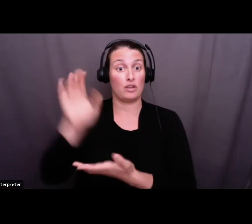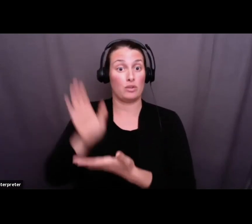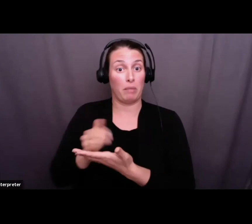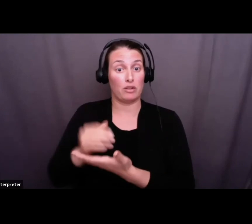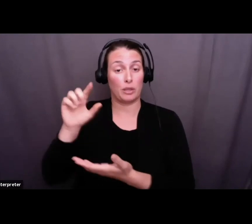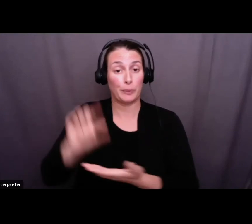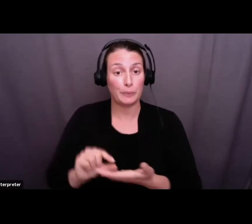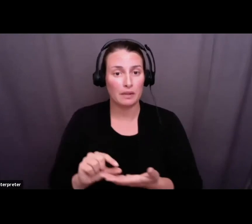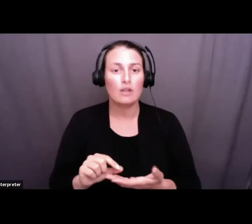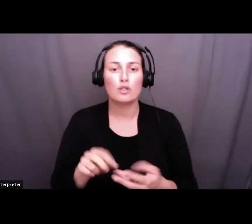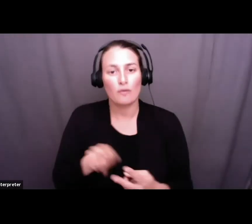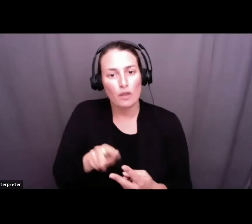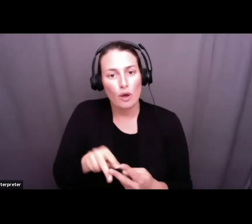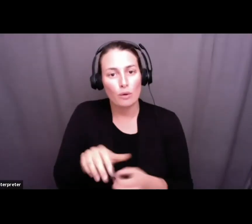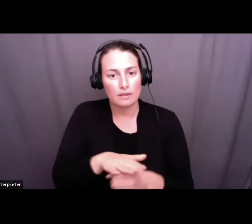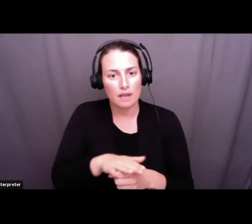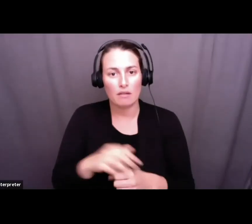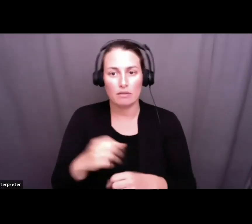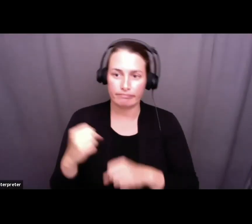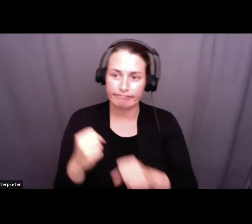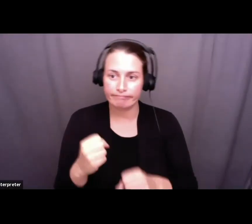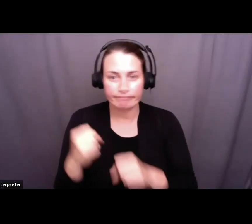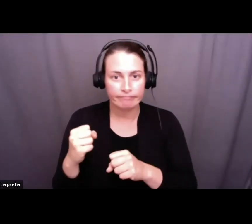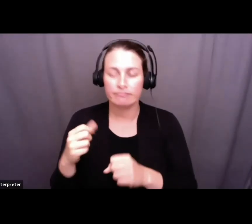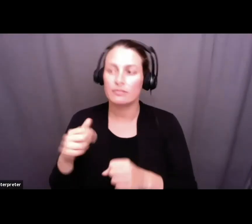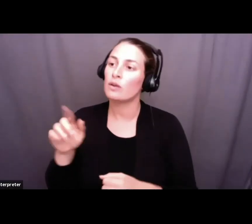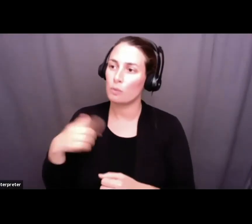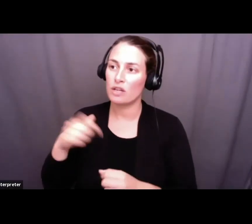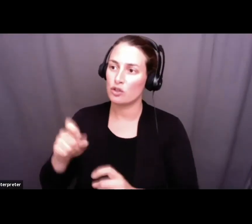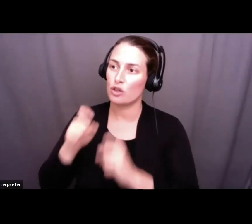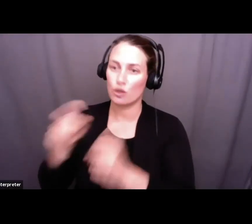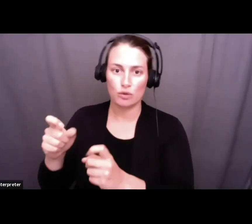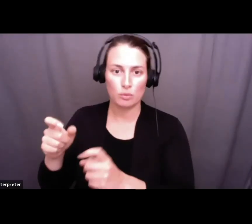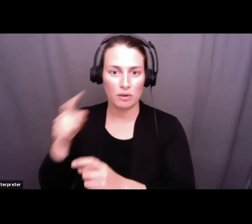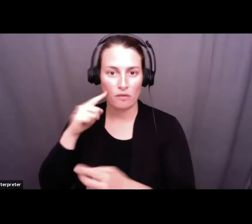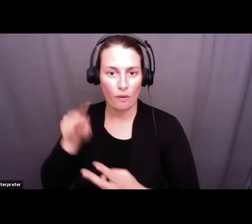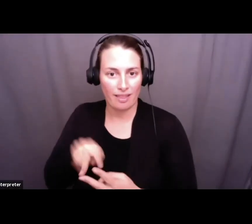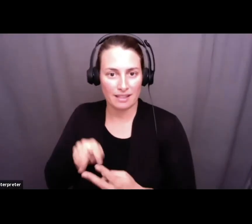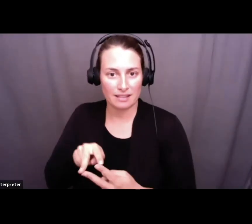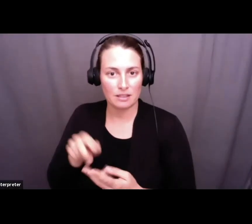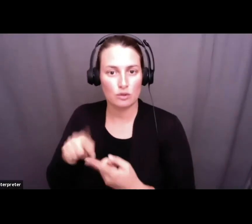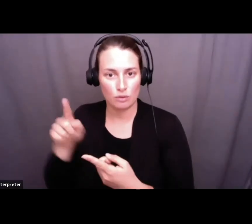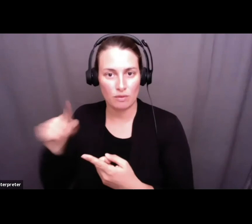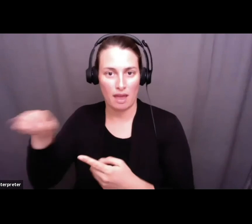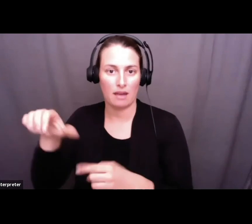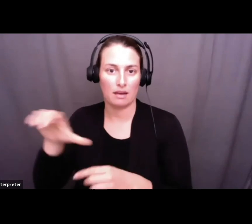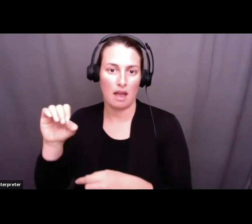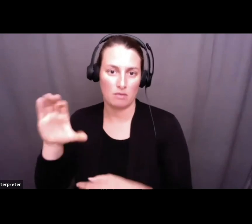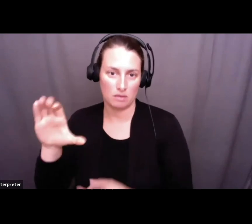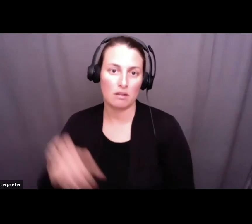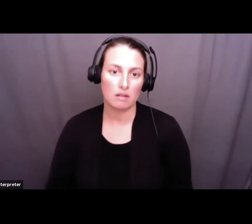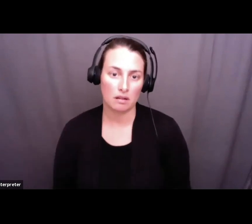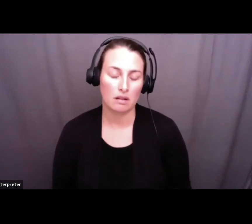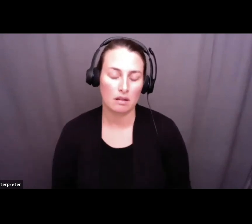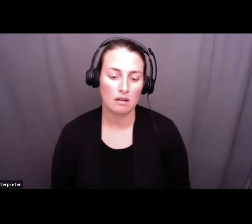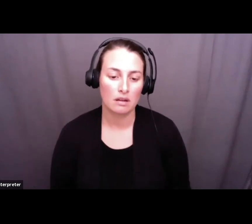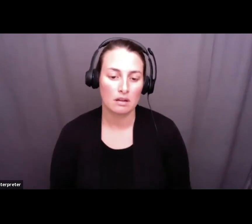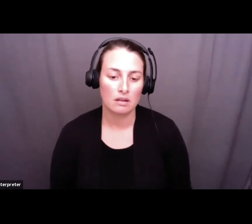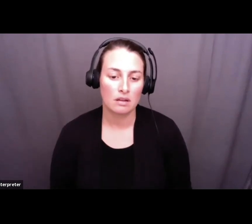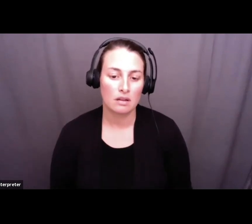to say we should contribute to this. And as an example, my hope is that we can